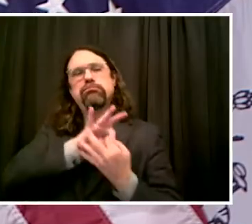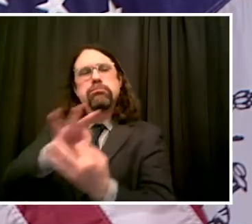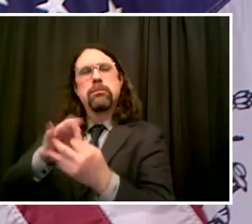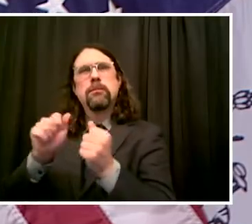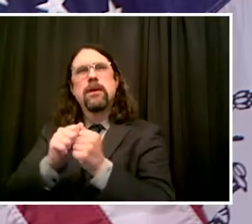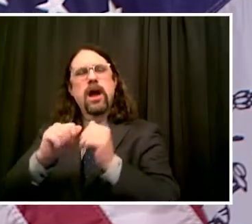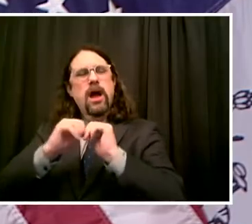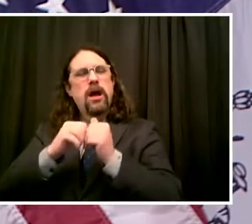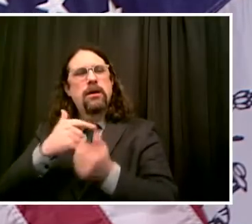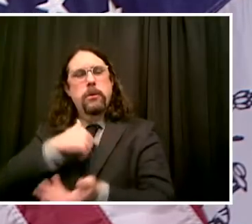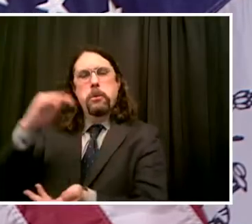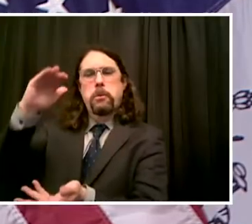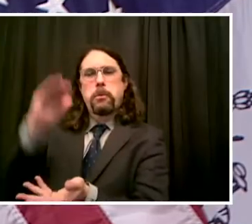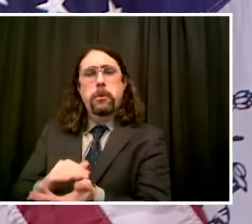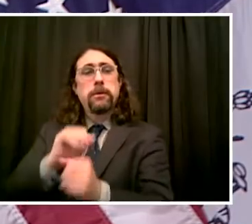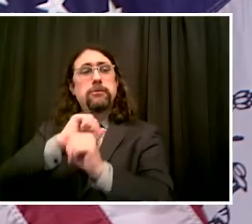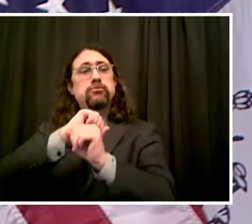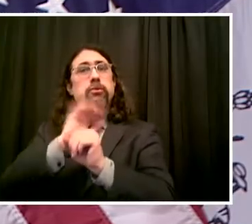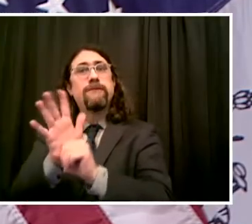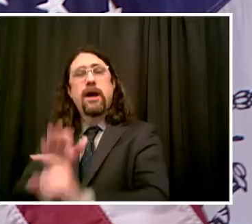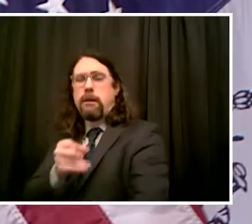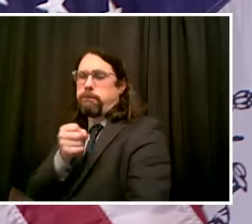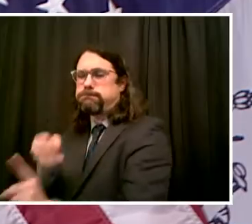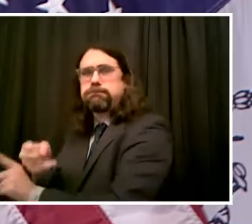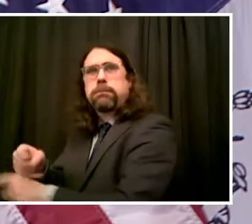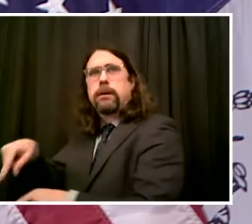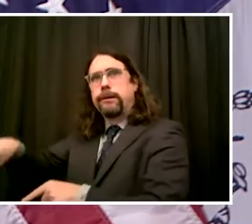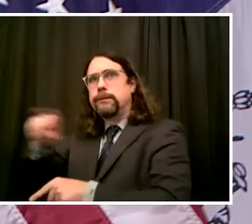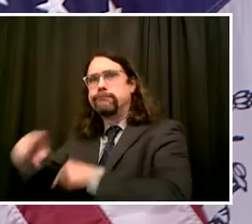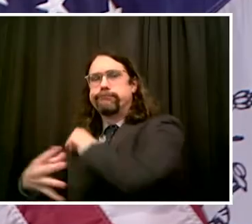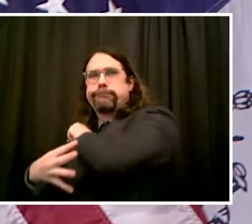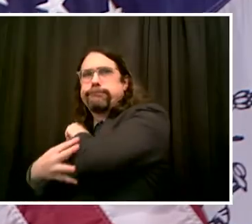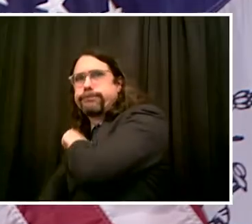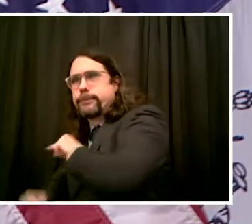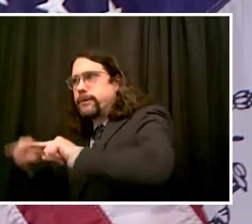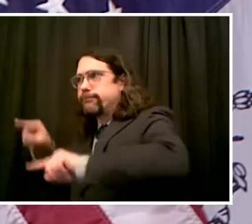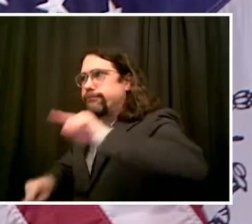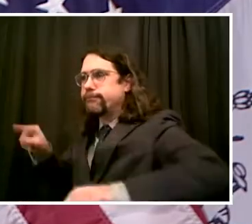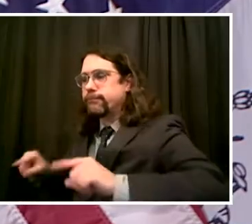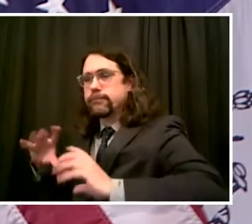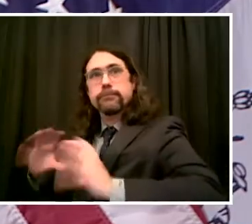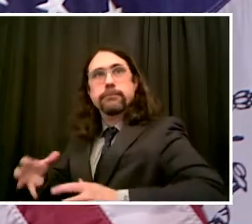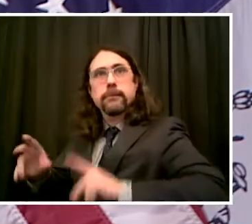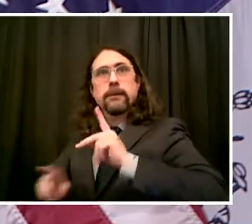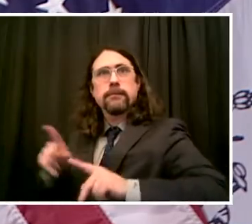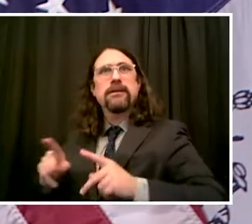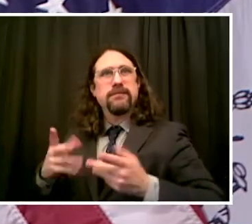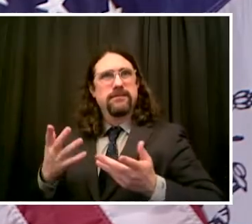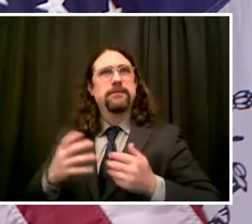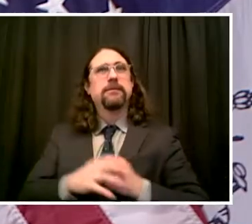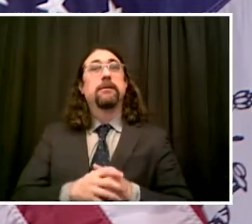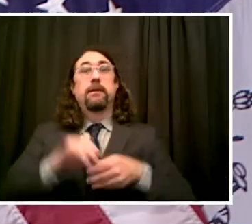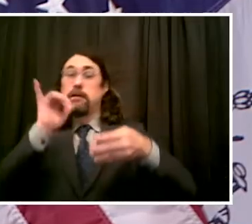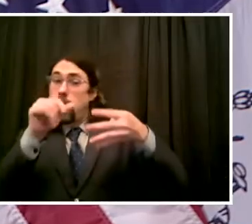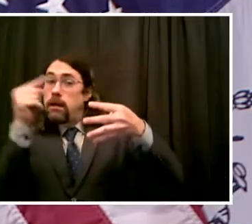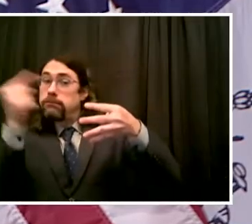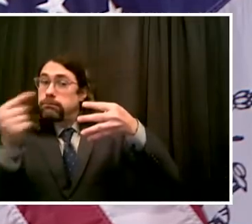RIGHT AFTER WE SHWOED THAT THE FACTS BORE OUT